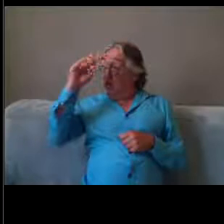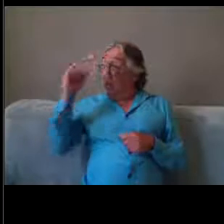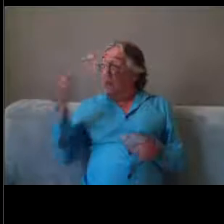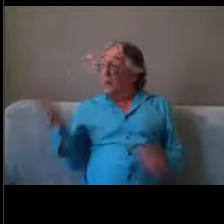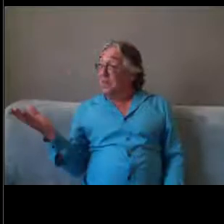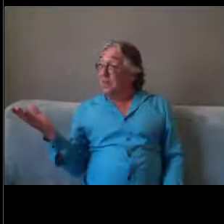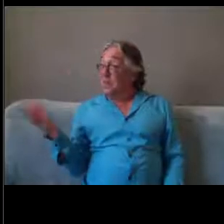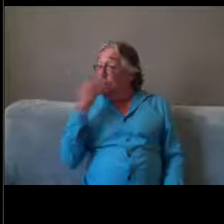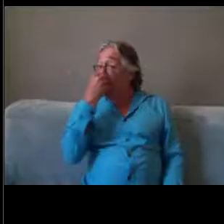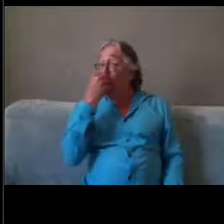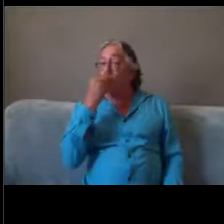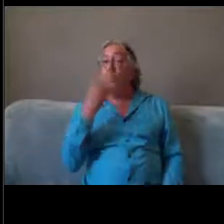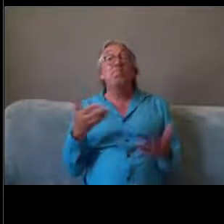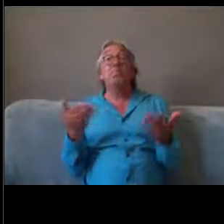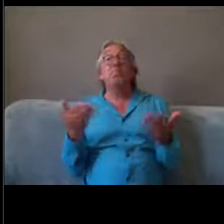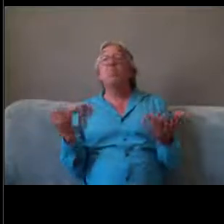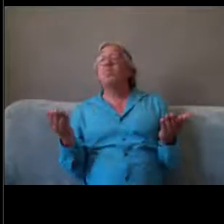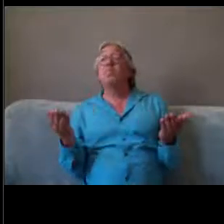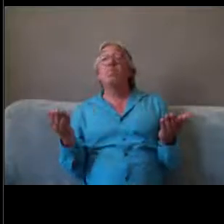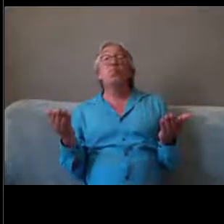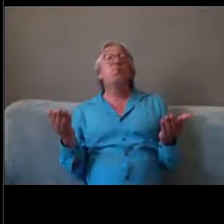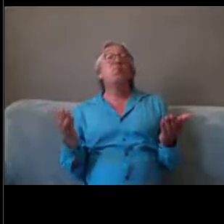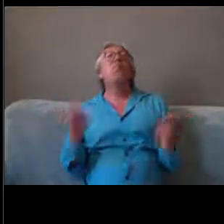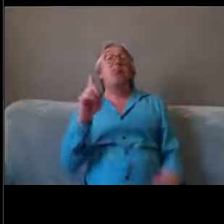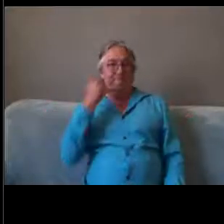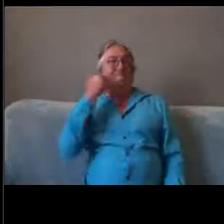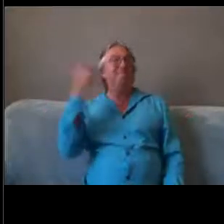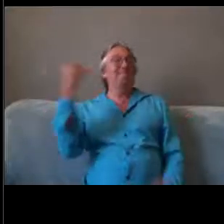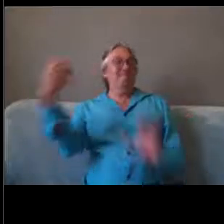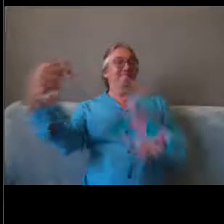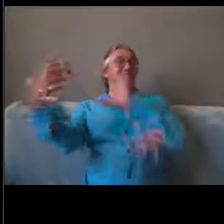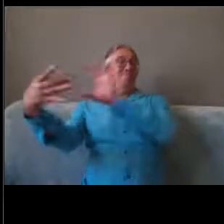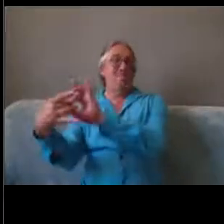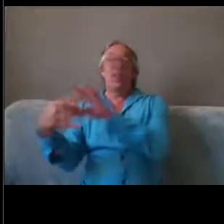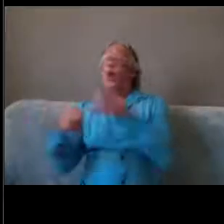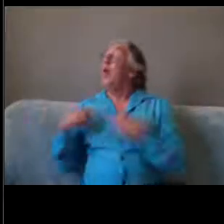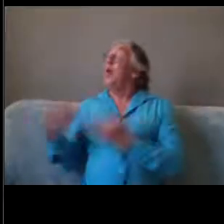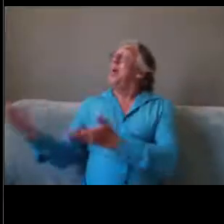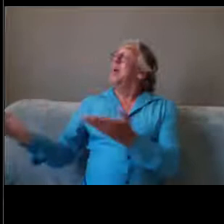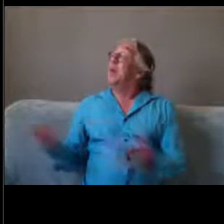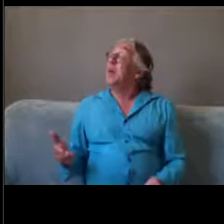Some of you maybe have participated in the national activities